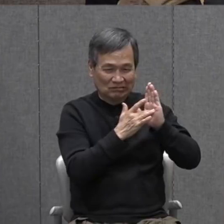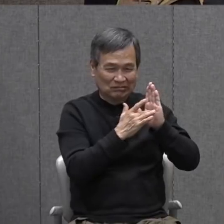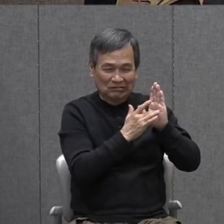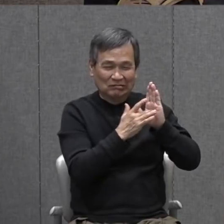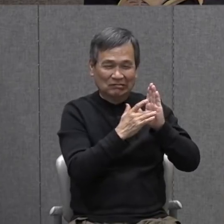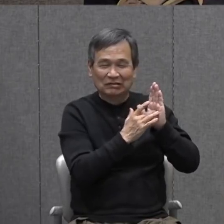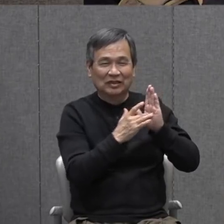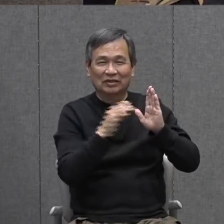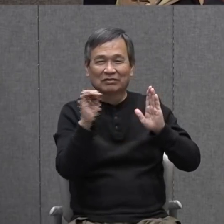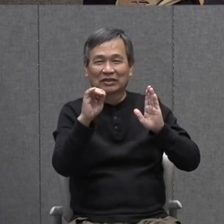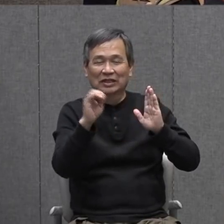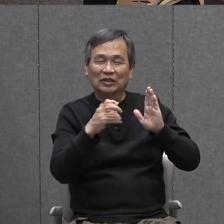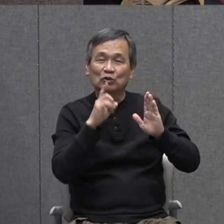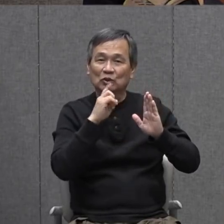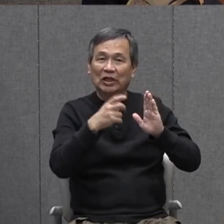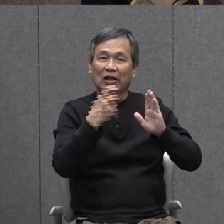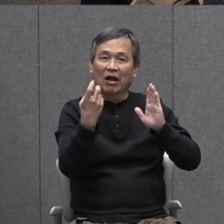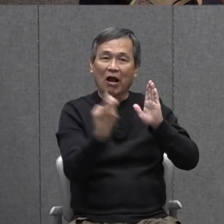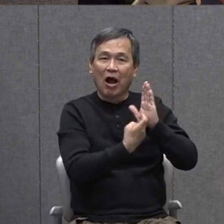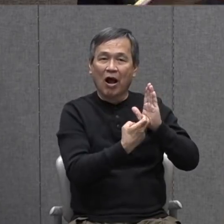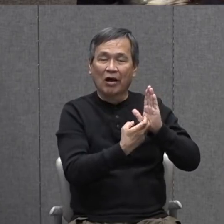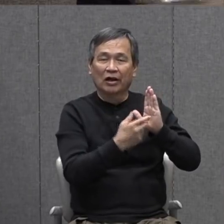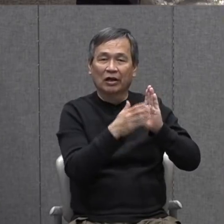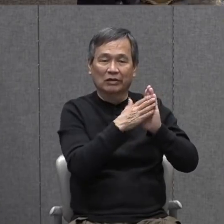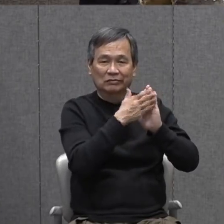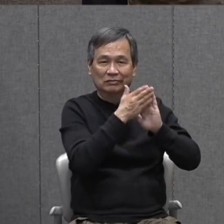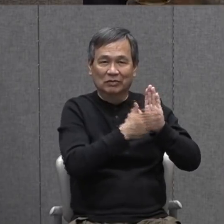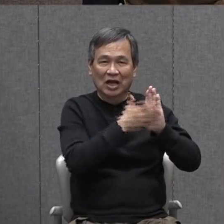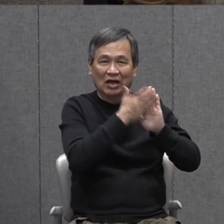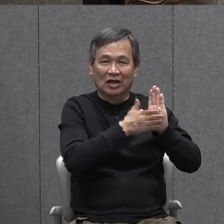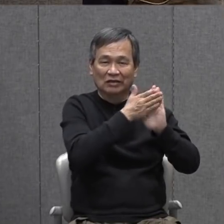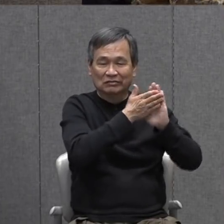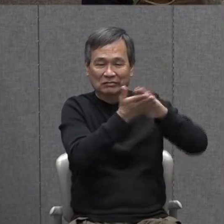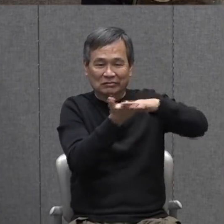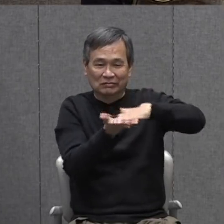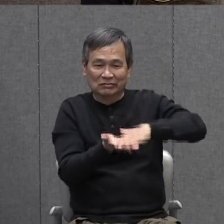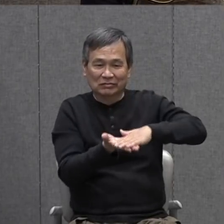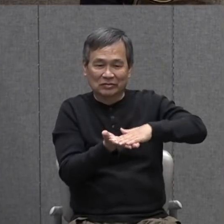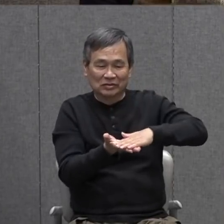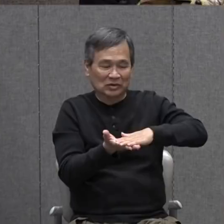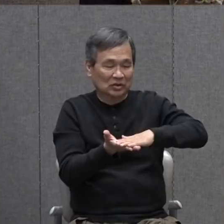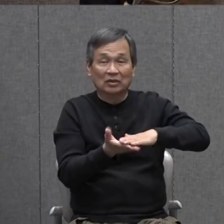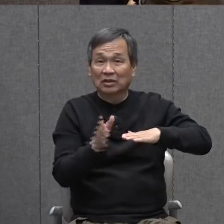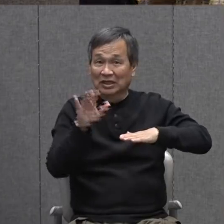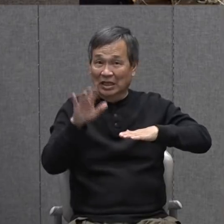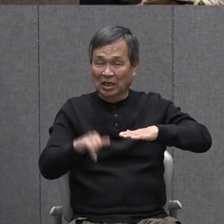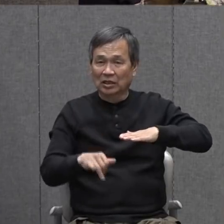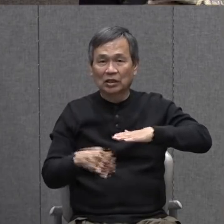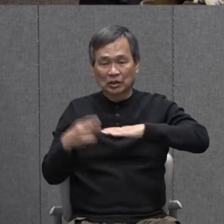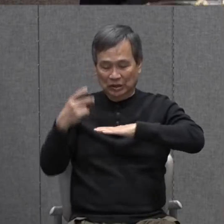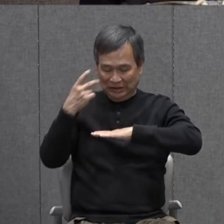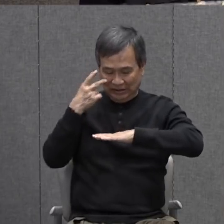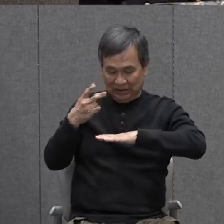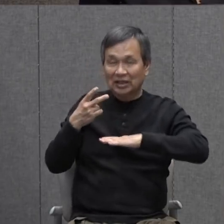It has sort of this hard surface at the bottom. That's the texture of my shoe. You can see that artists take in